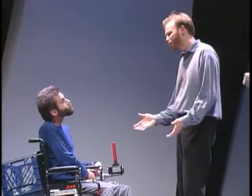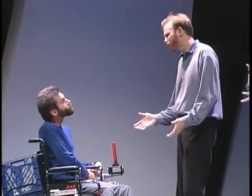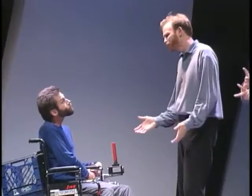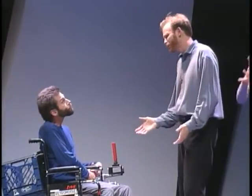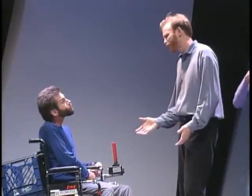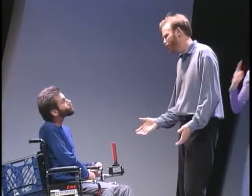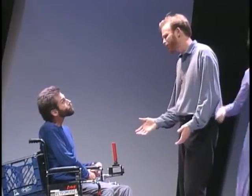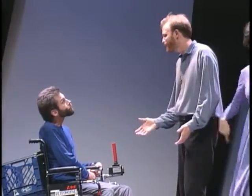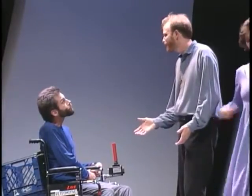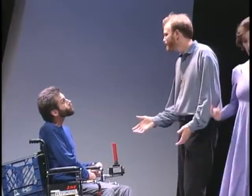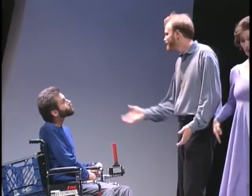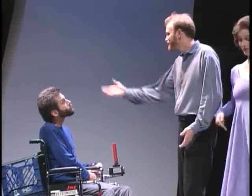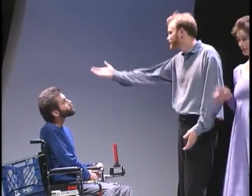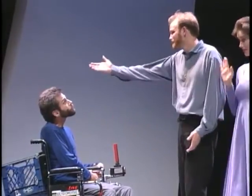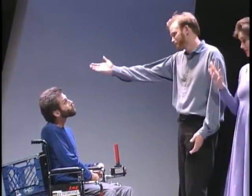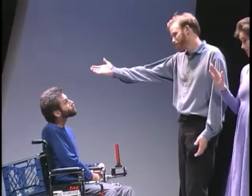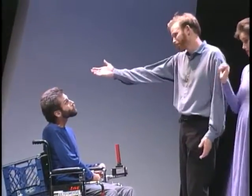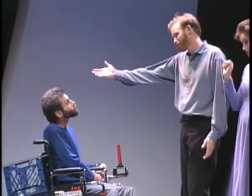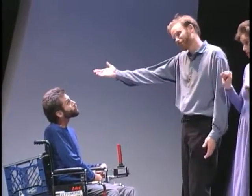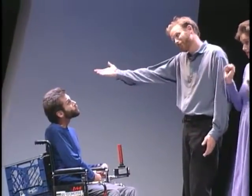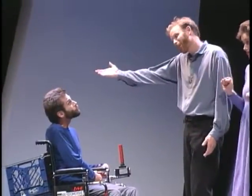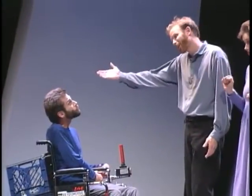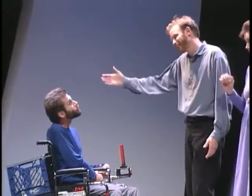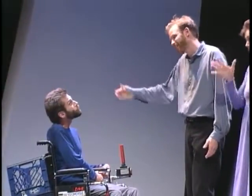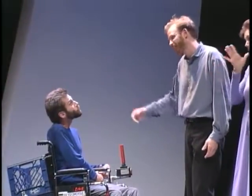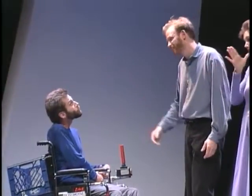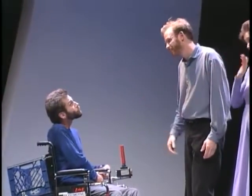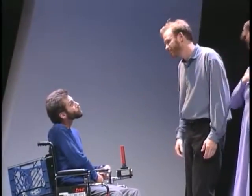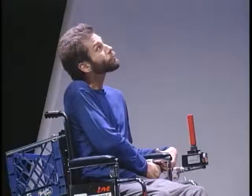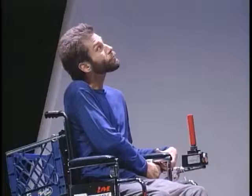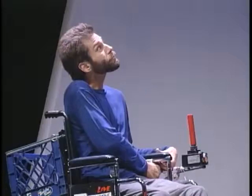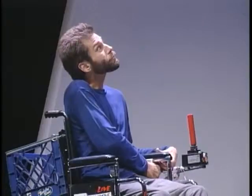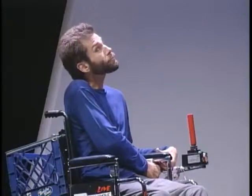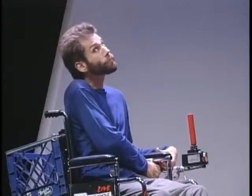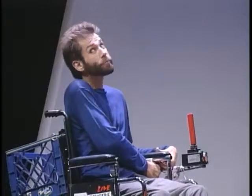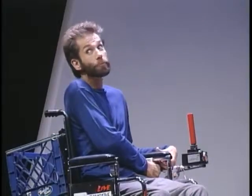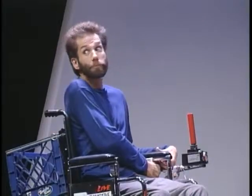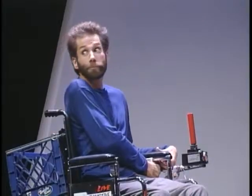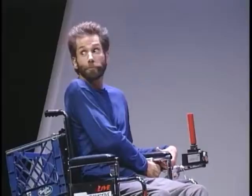wheelchair to bring my mother in from the parking lot